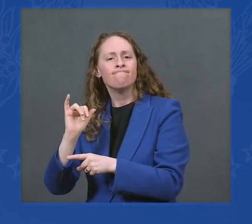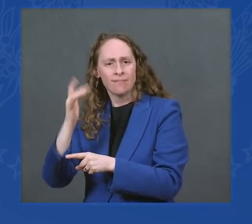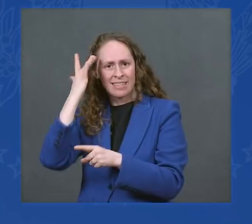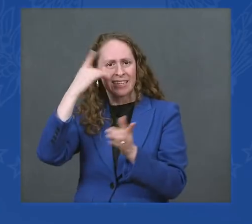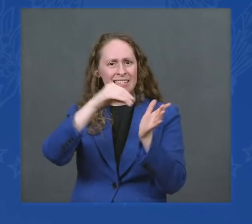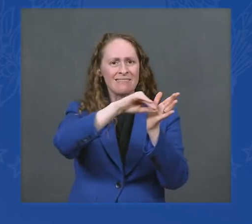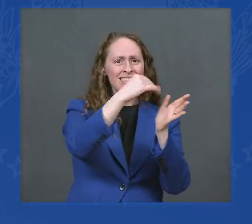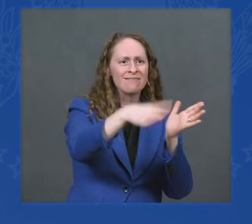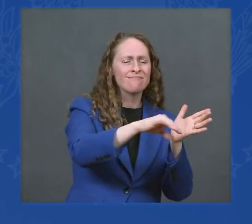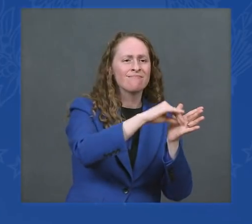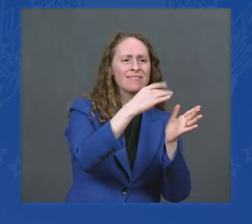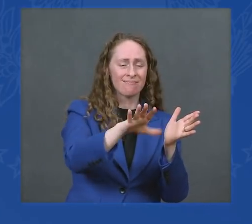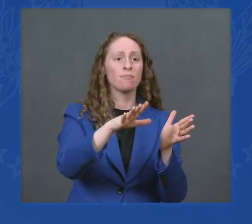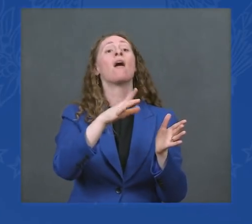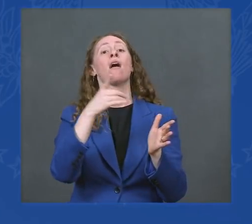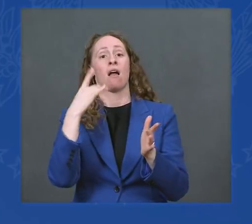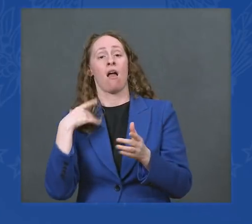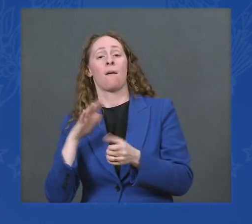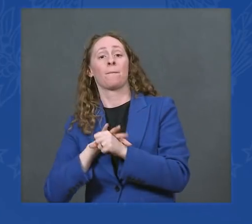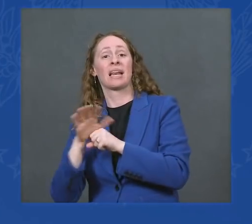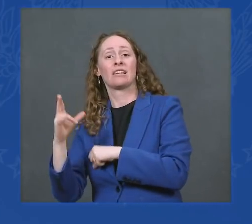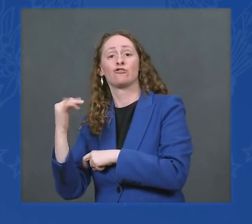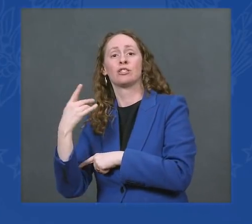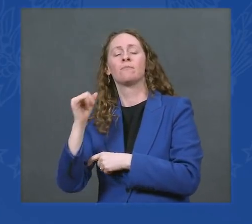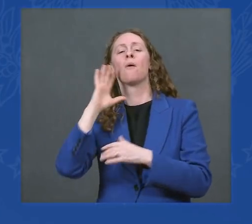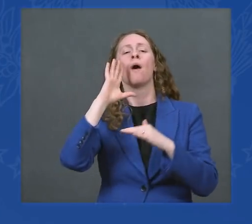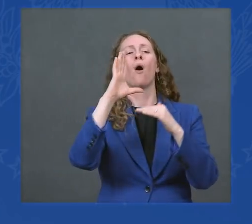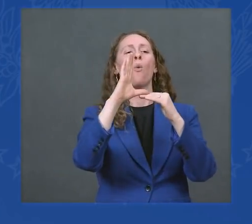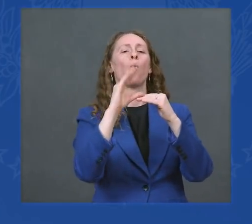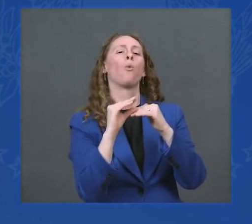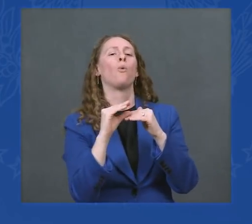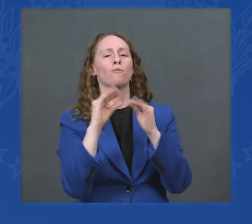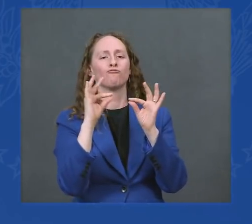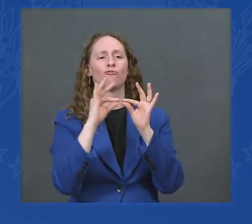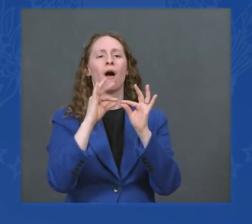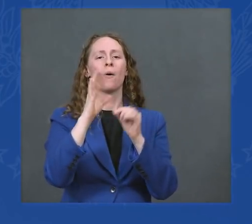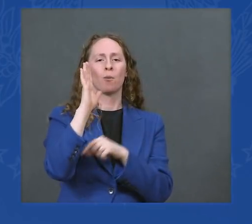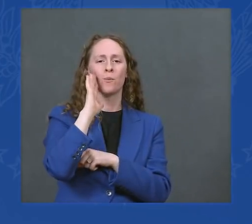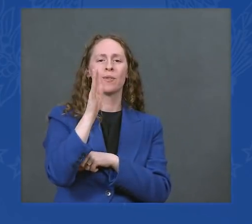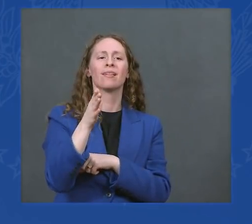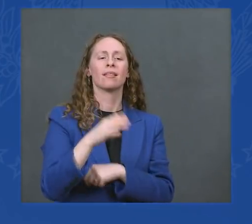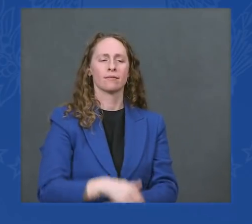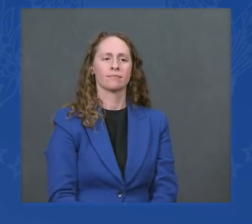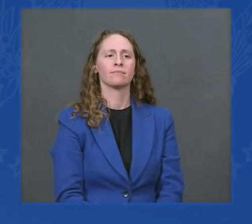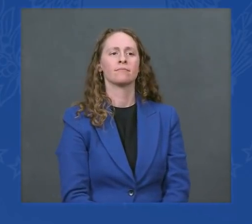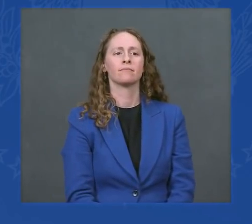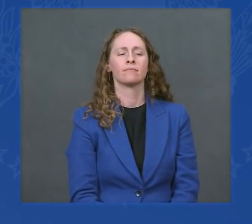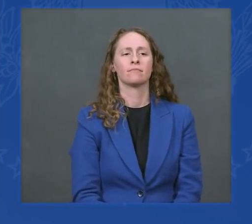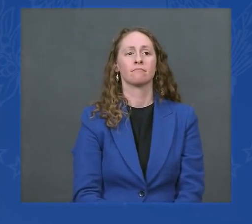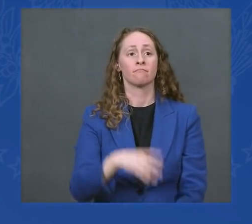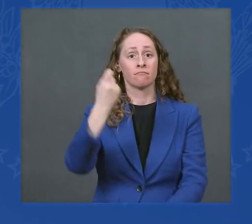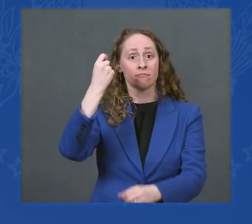Since 2021, companies have announced investments totaling more than $200 billion